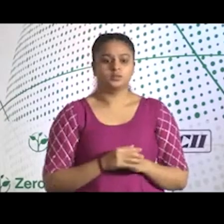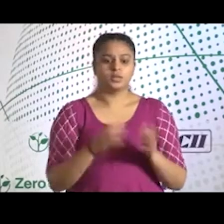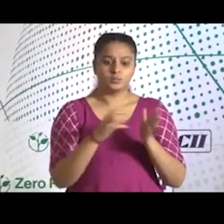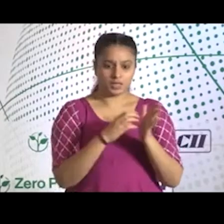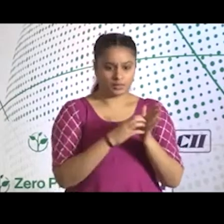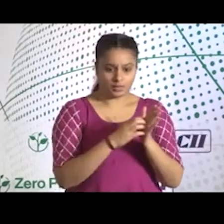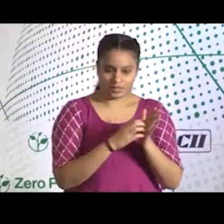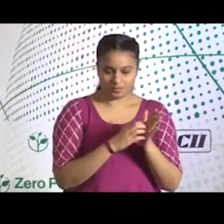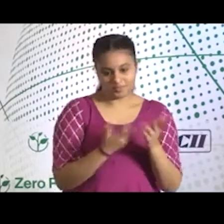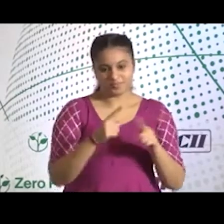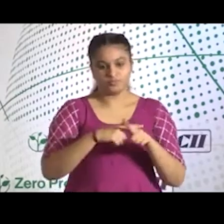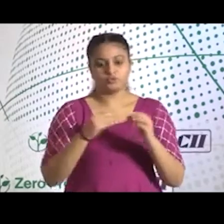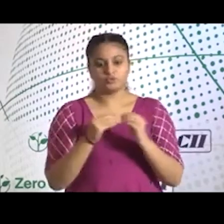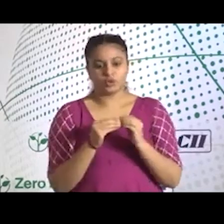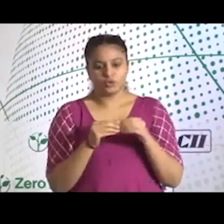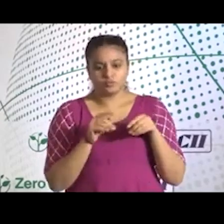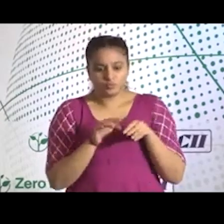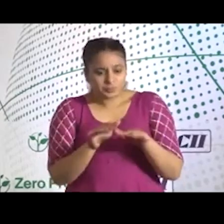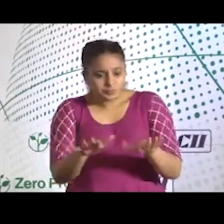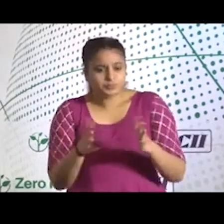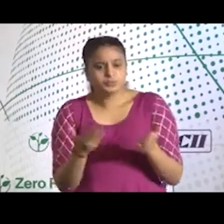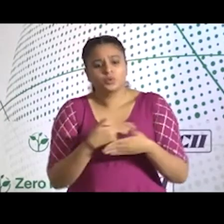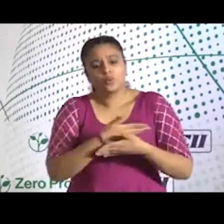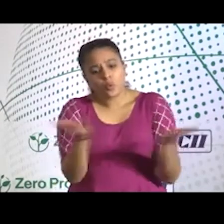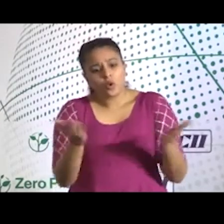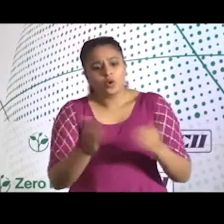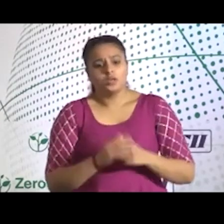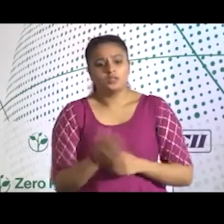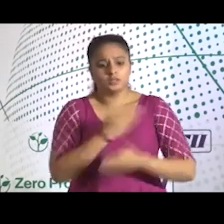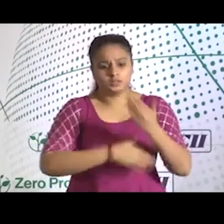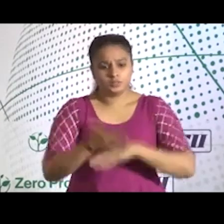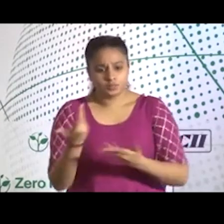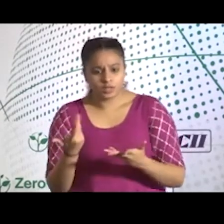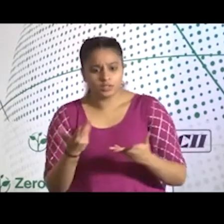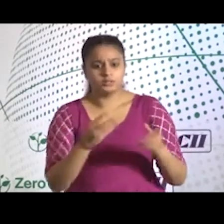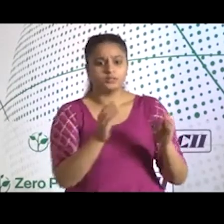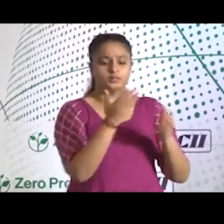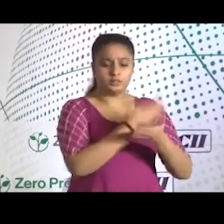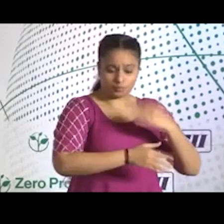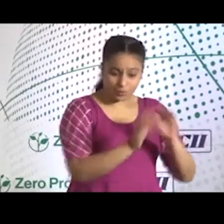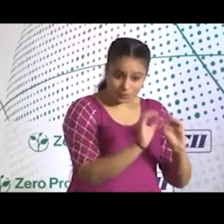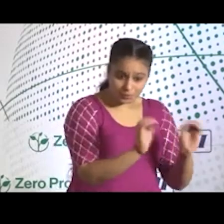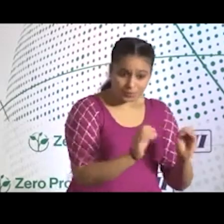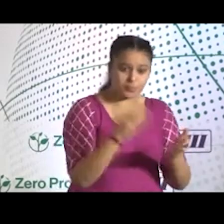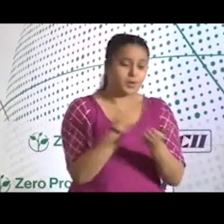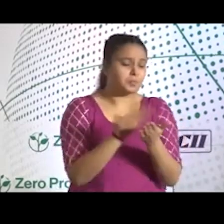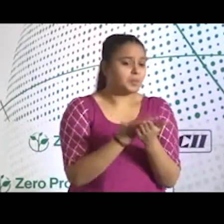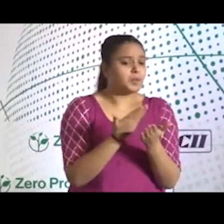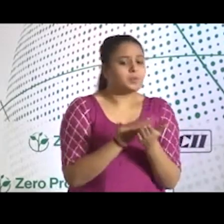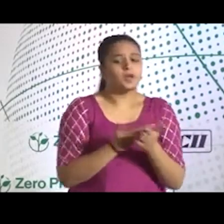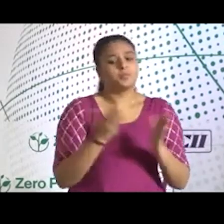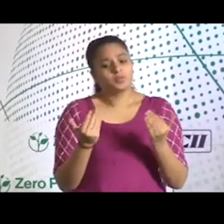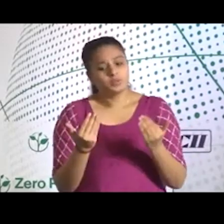It is open to all of the population, the entire population.